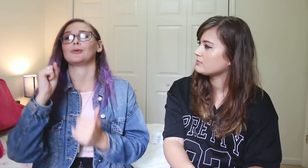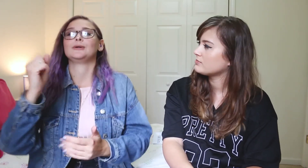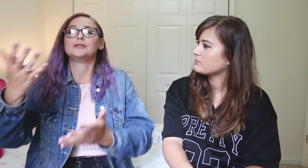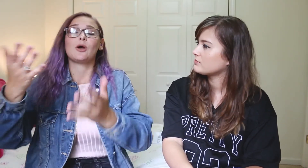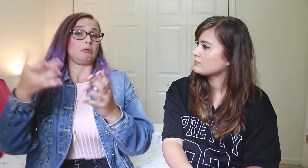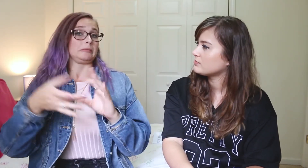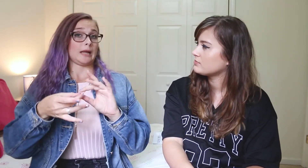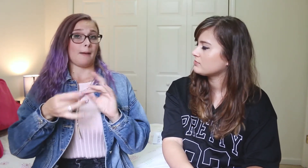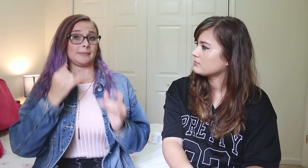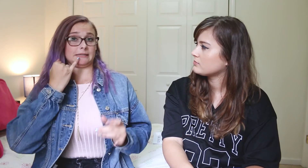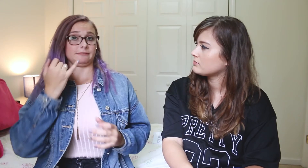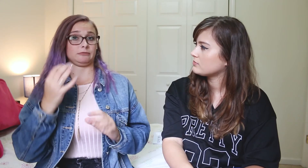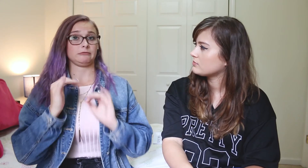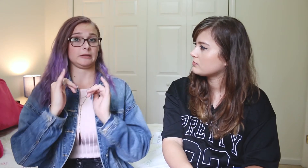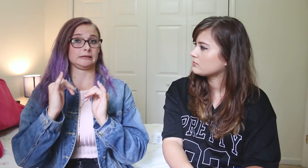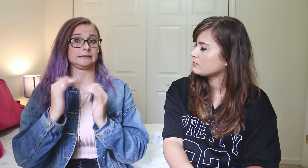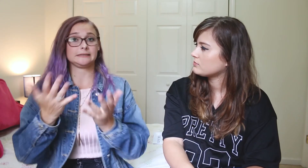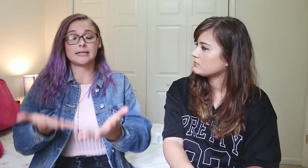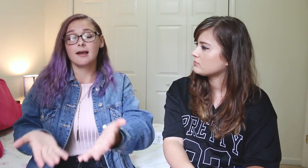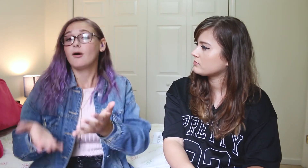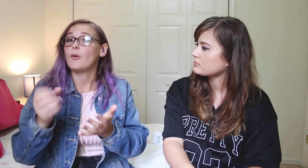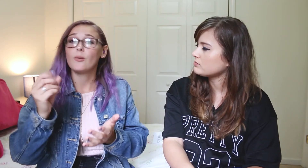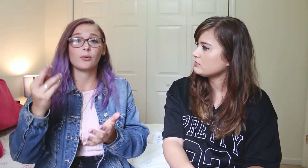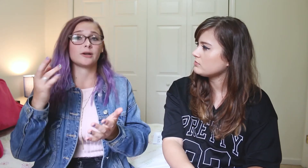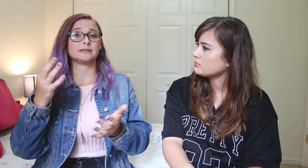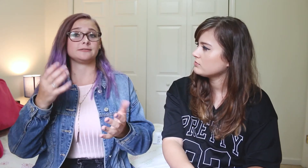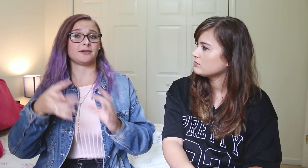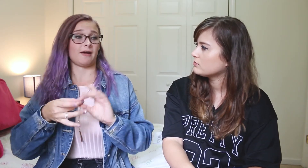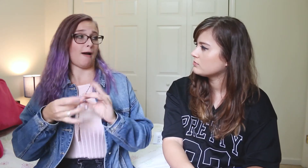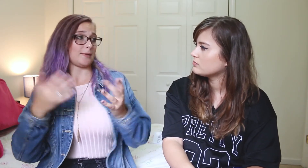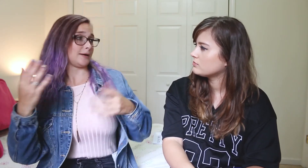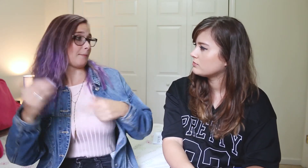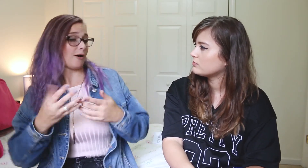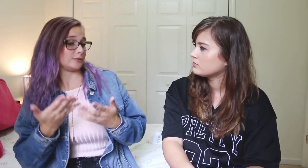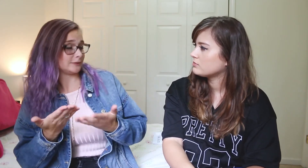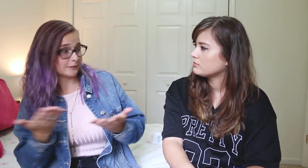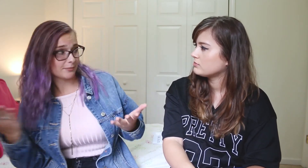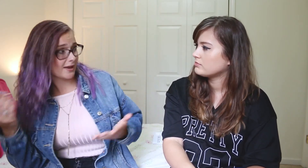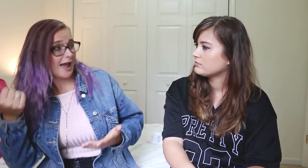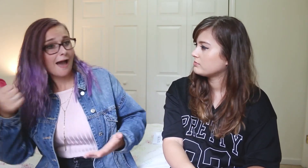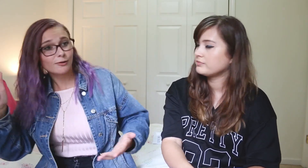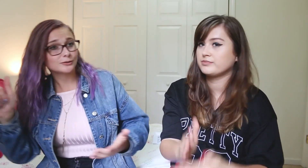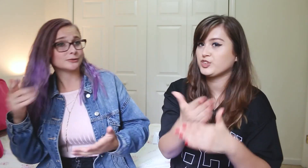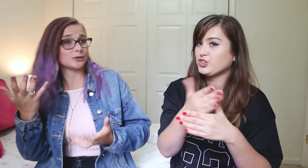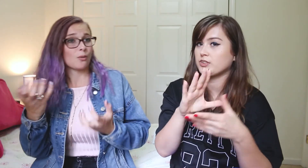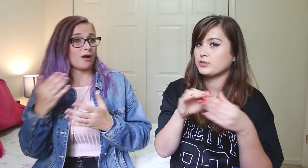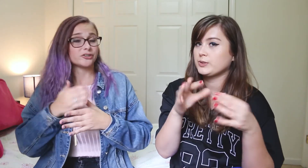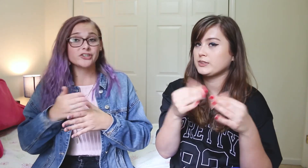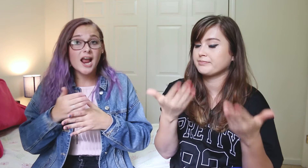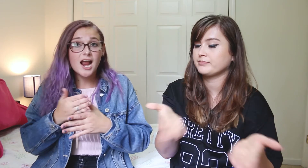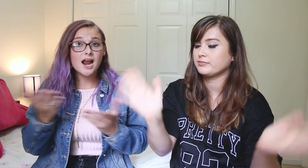So comment if you relate or have something else to say or want to share.